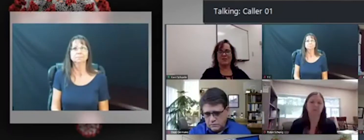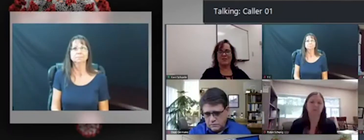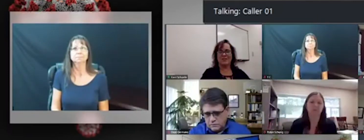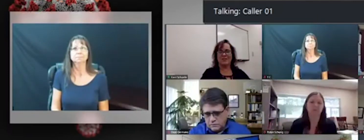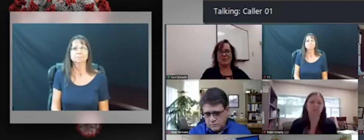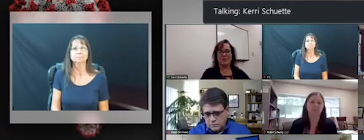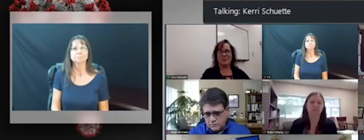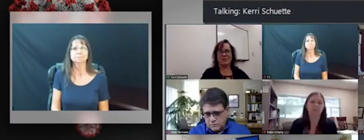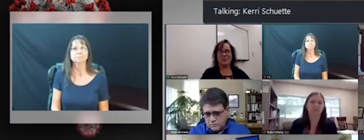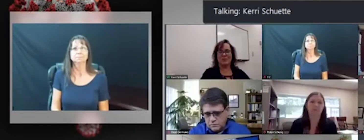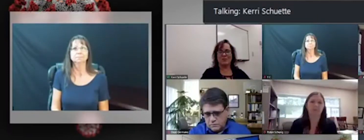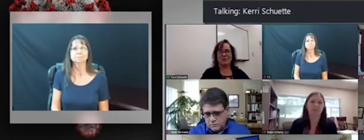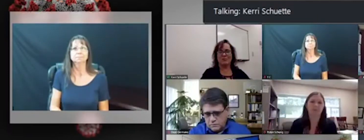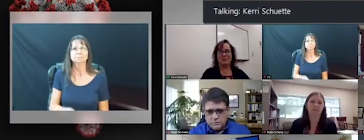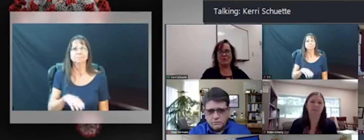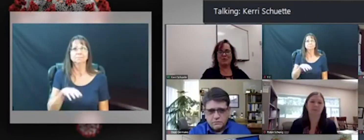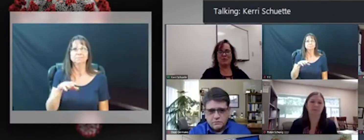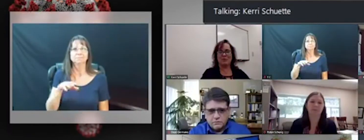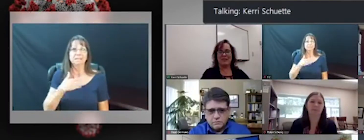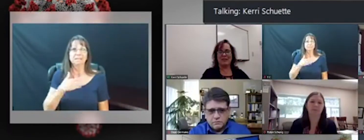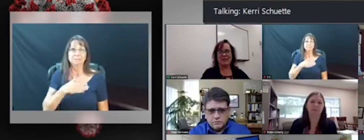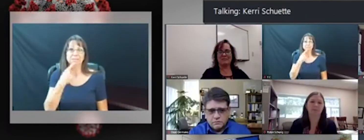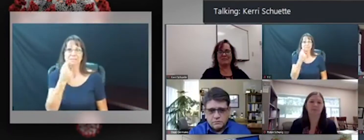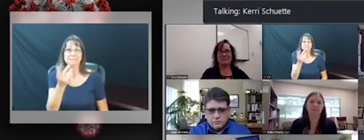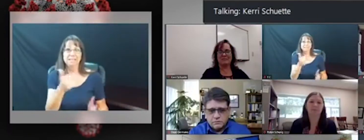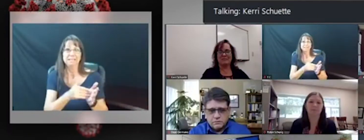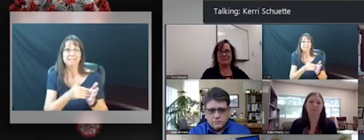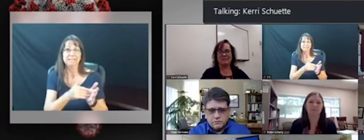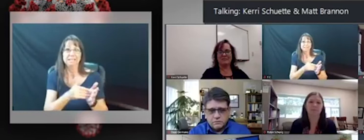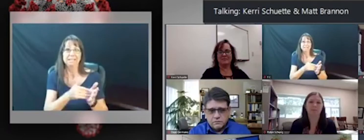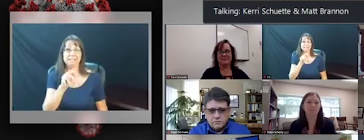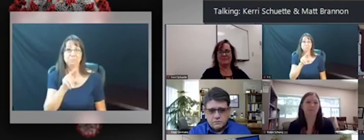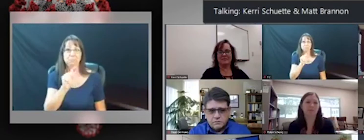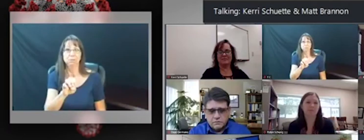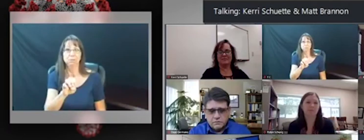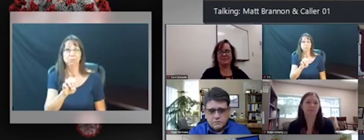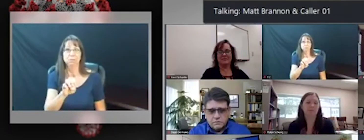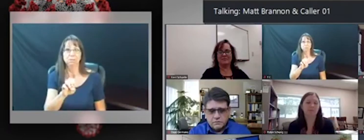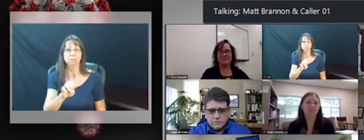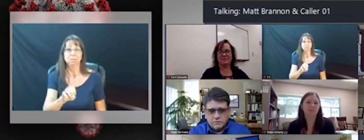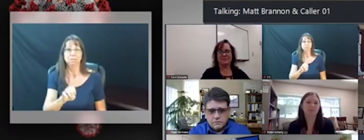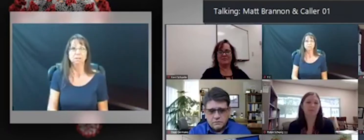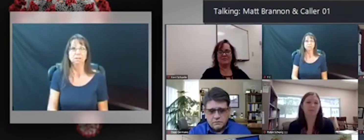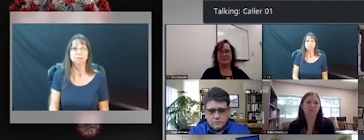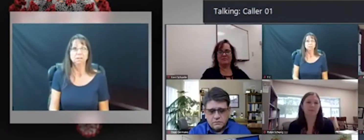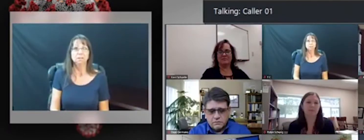Can you say that one more time, Karen? You were on mute. Can you hear me now?